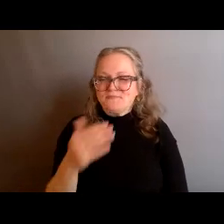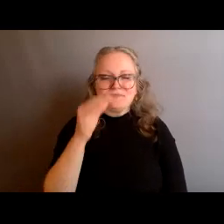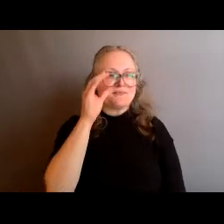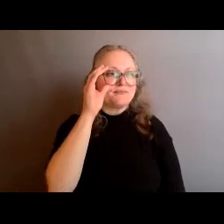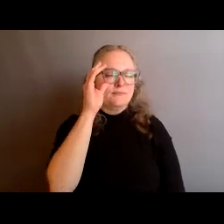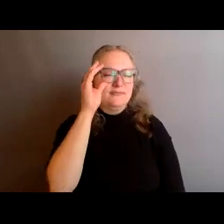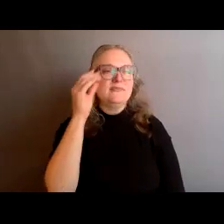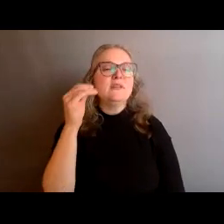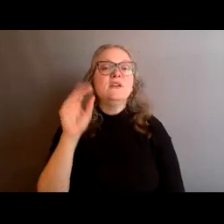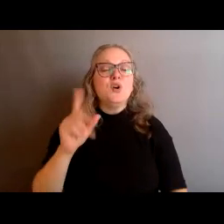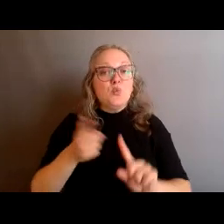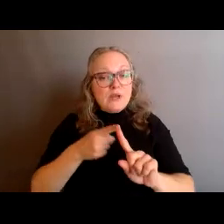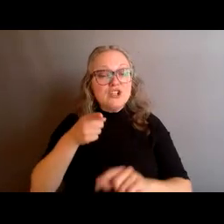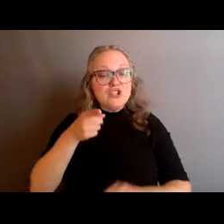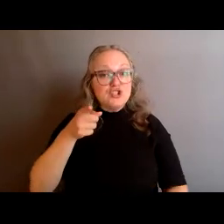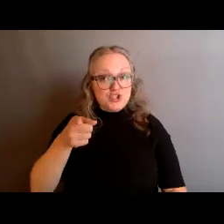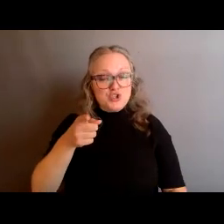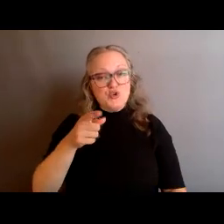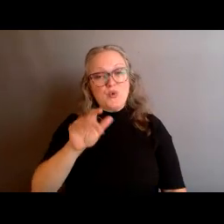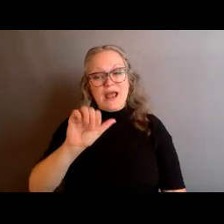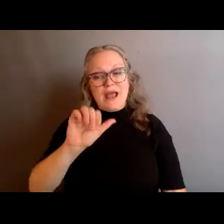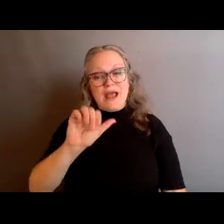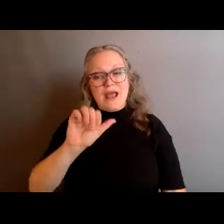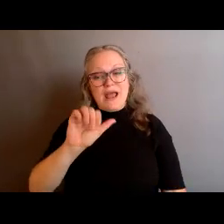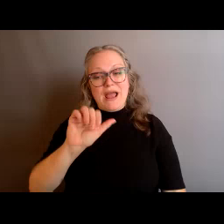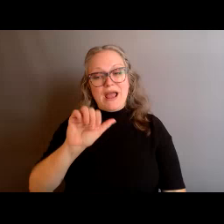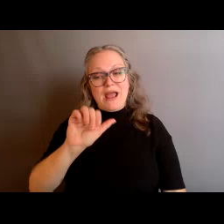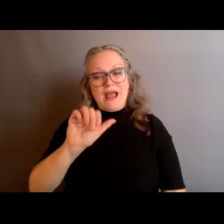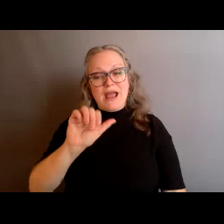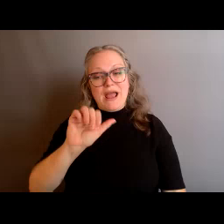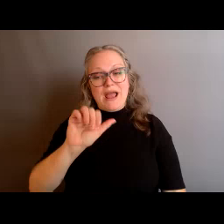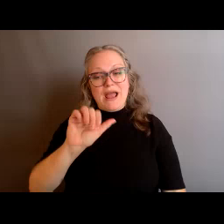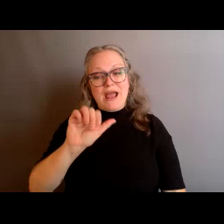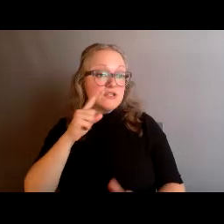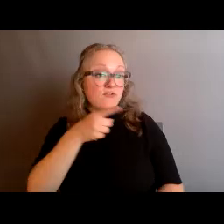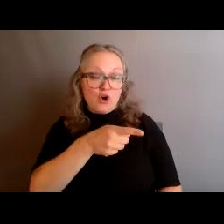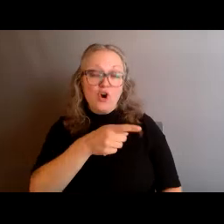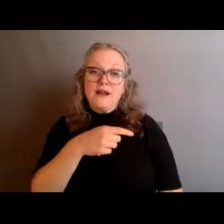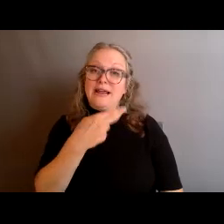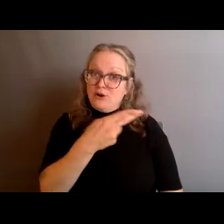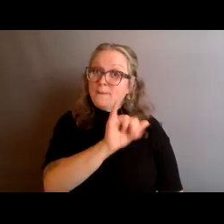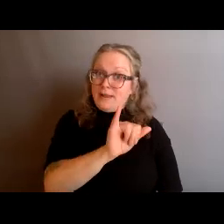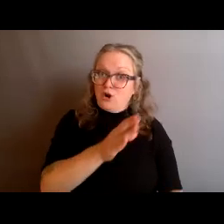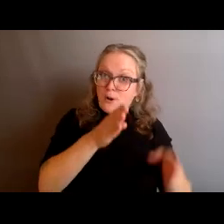When you amplify sounds to somebody who's hearing impaired, if they've got a sensory neural laws,